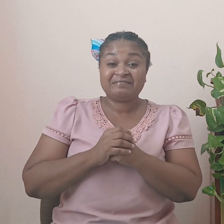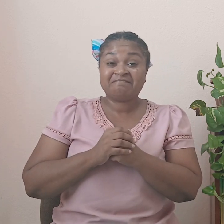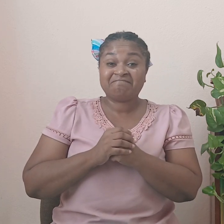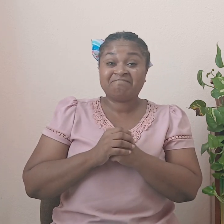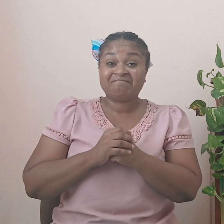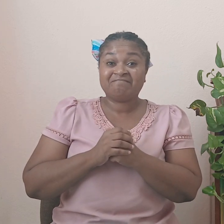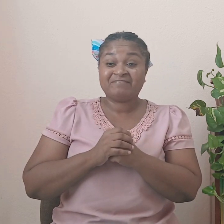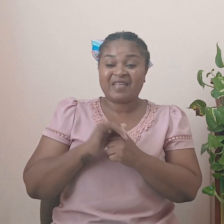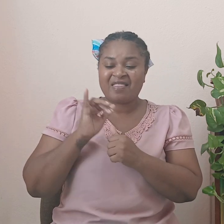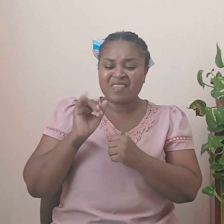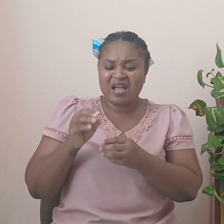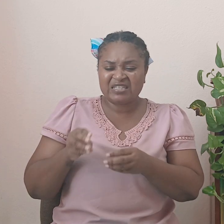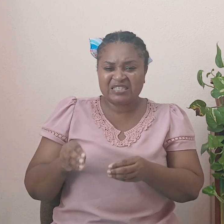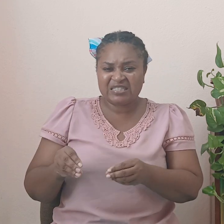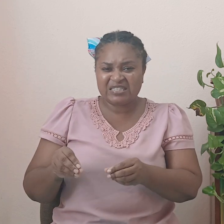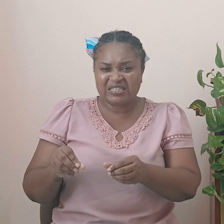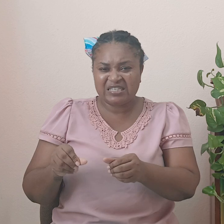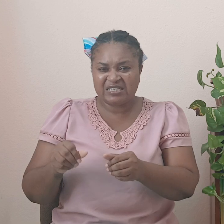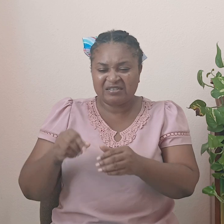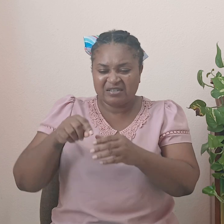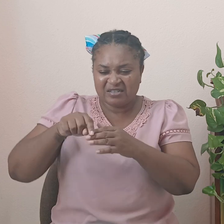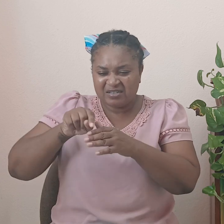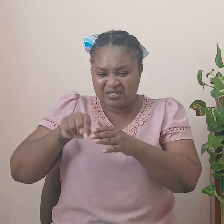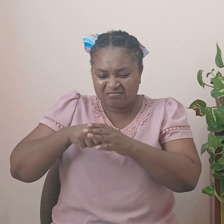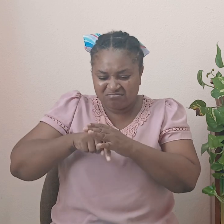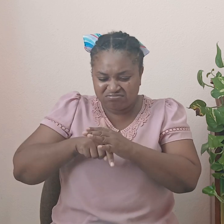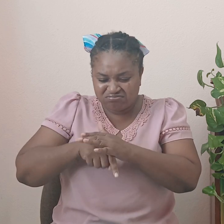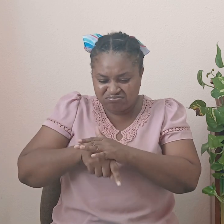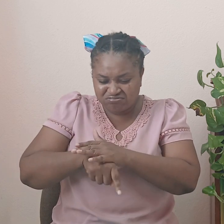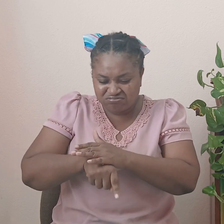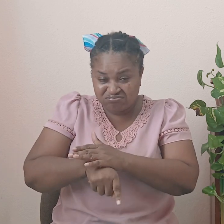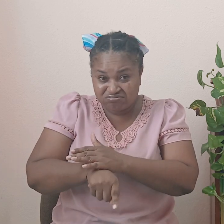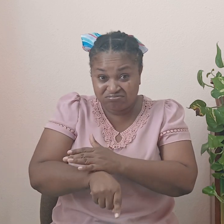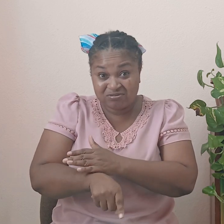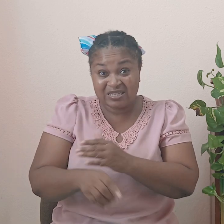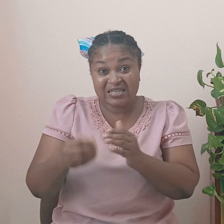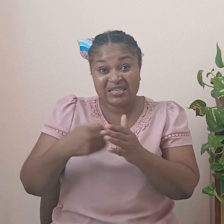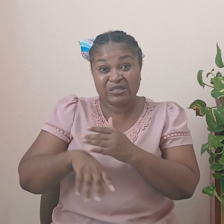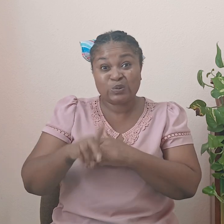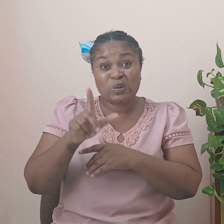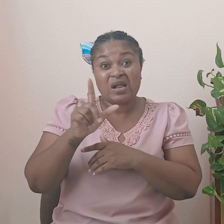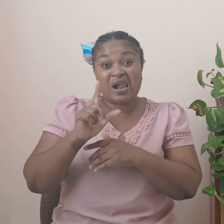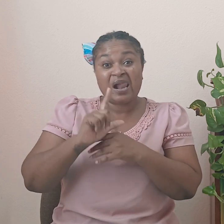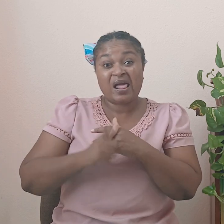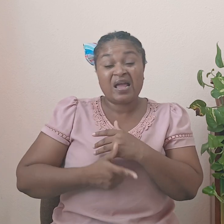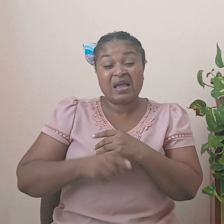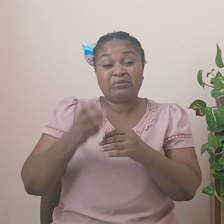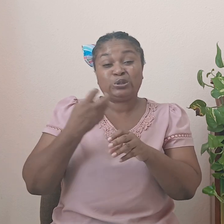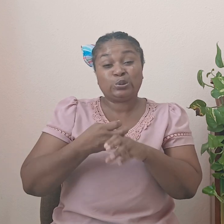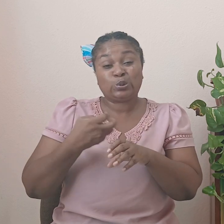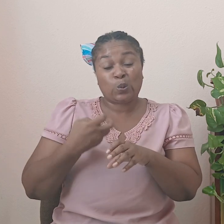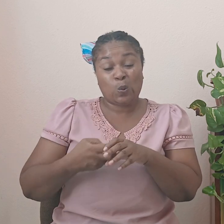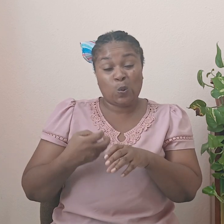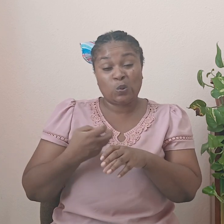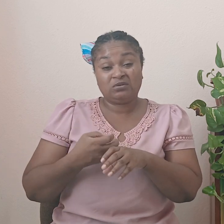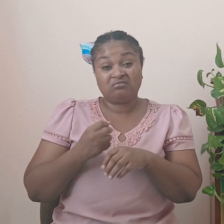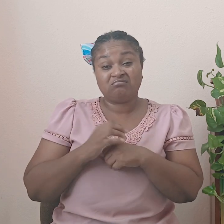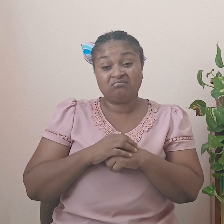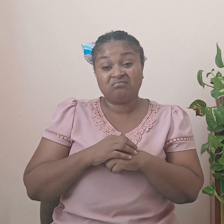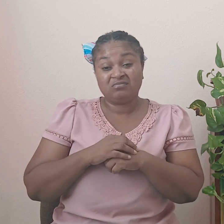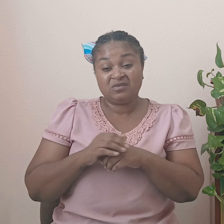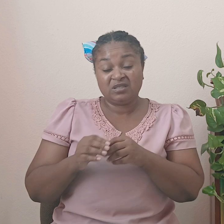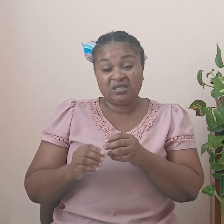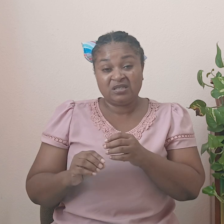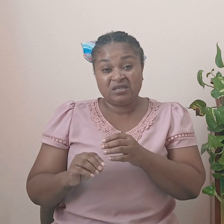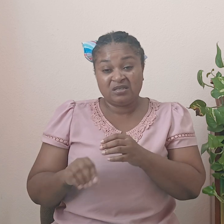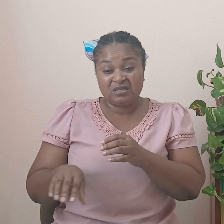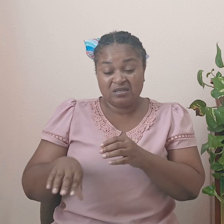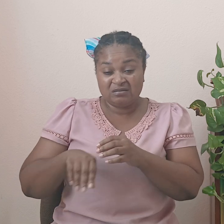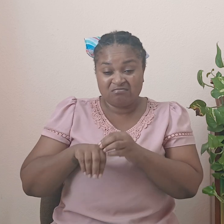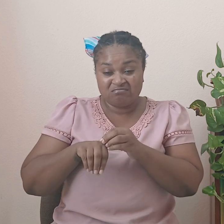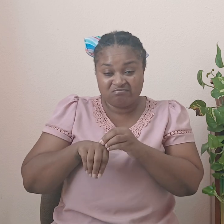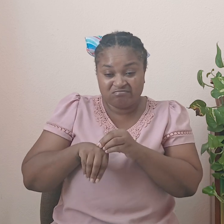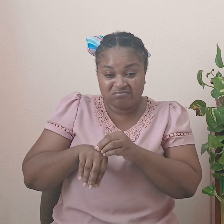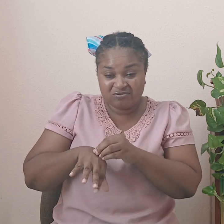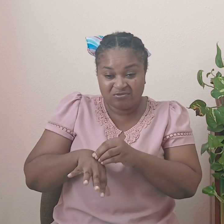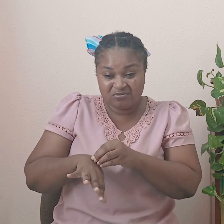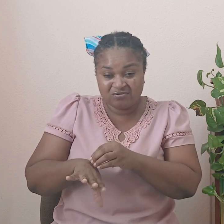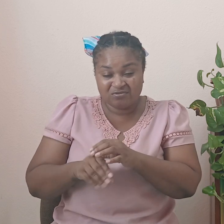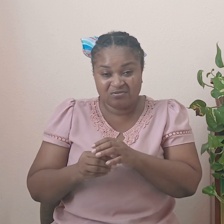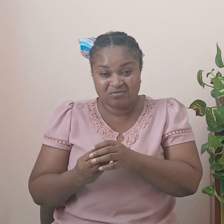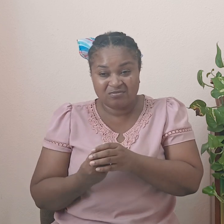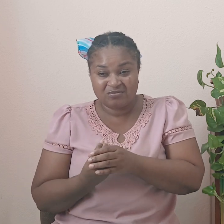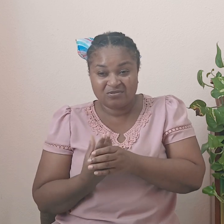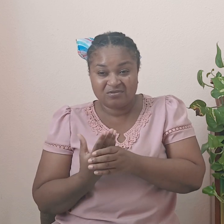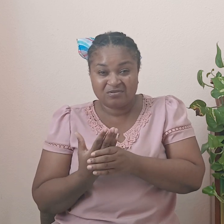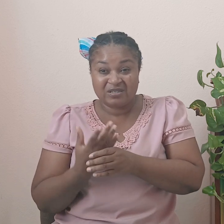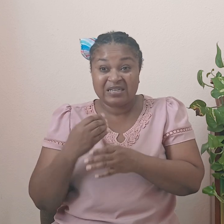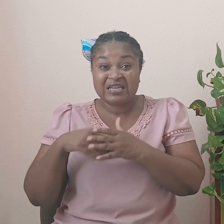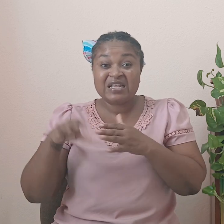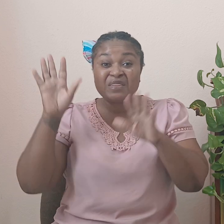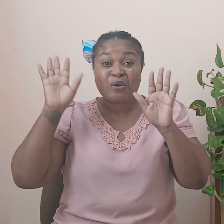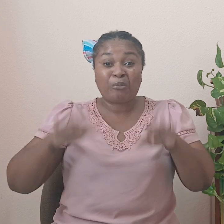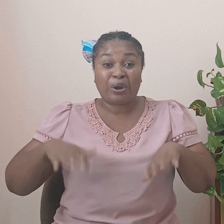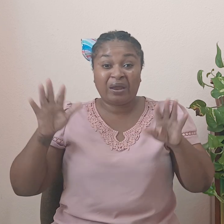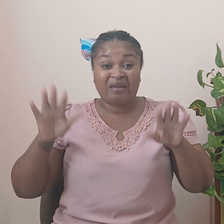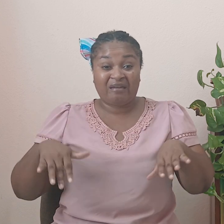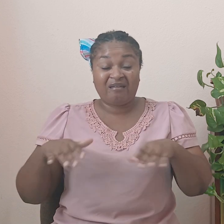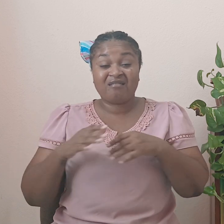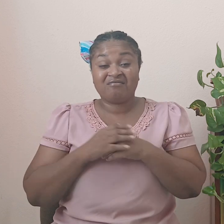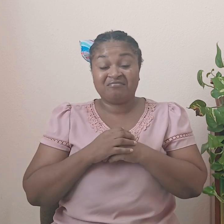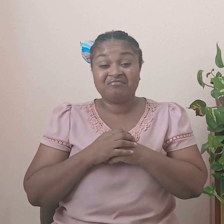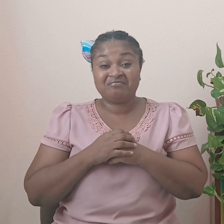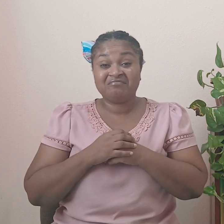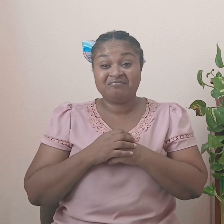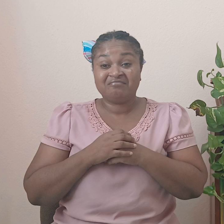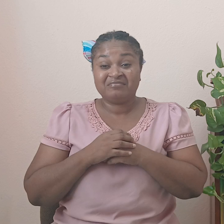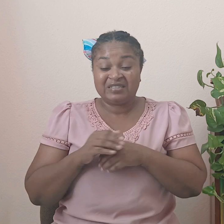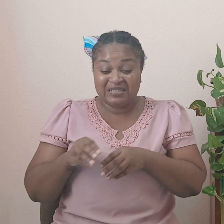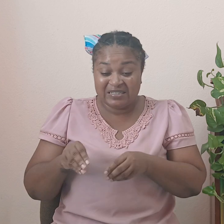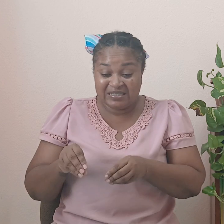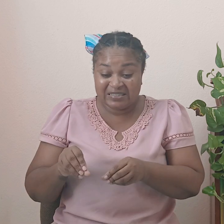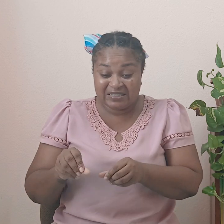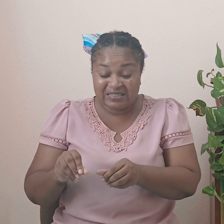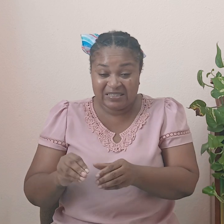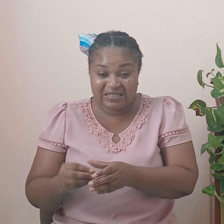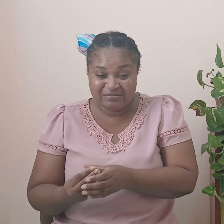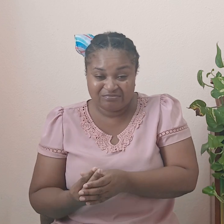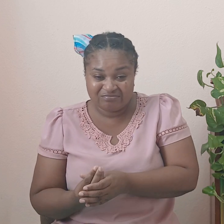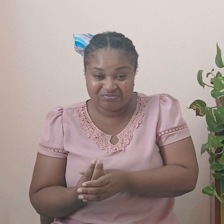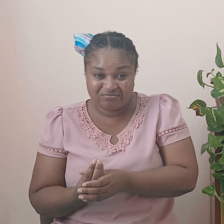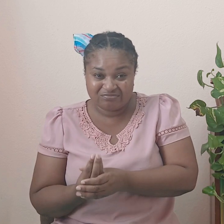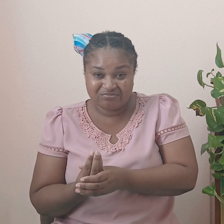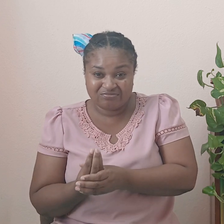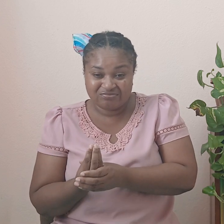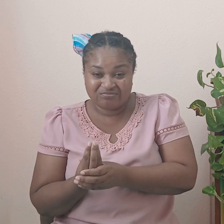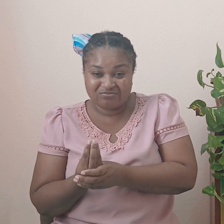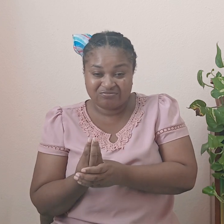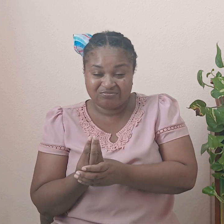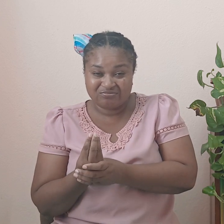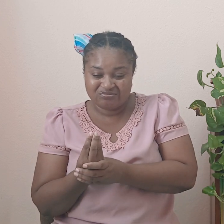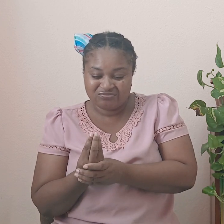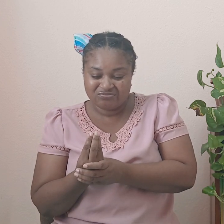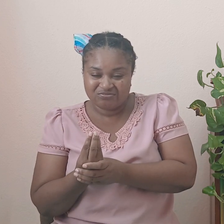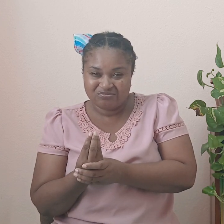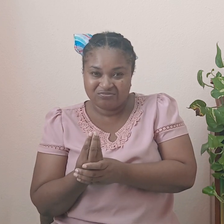The seed sank into the limestone. It germinated in the rain. It grew into a seedling, so small